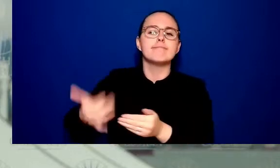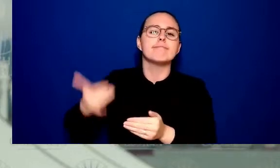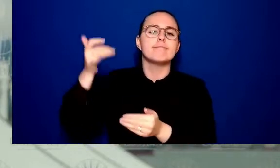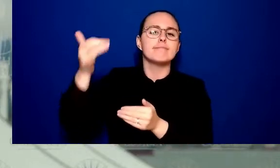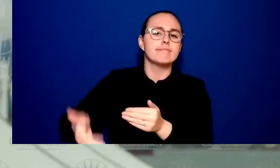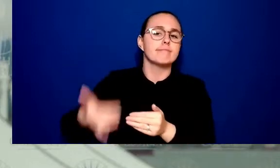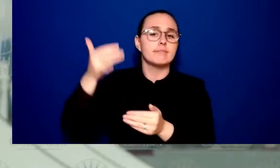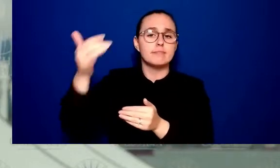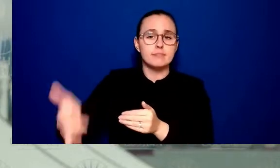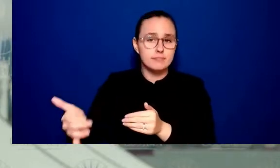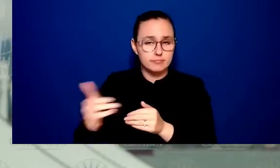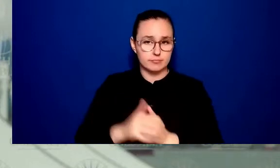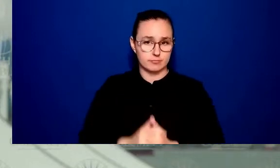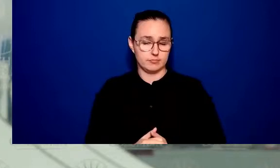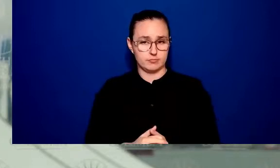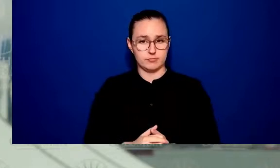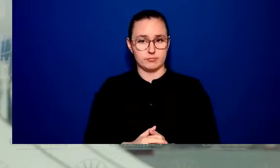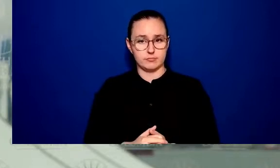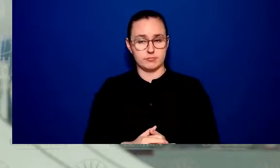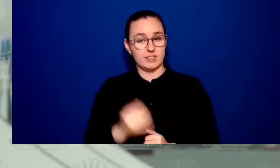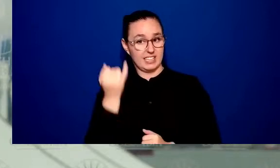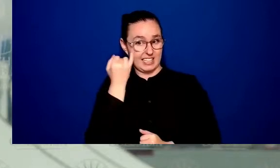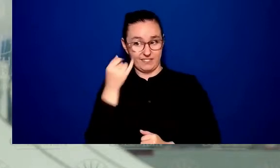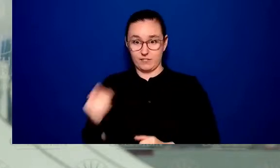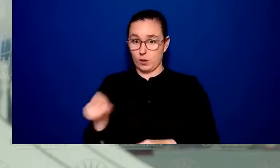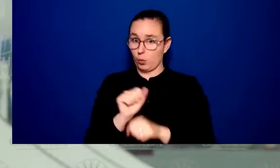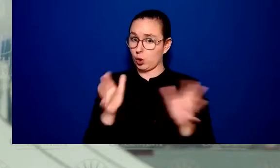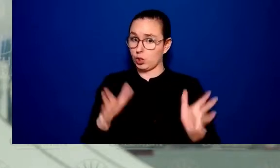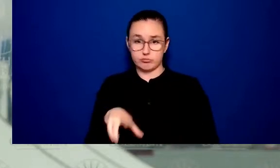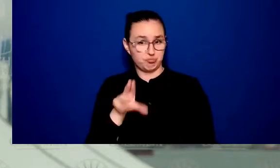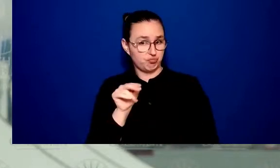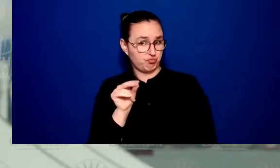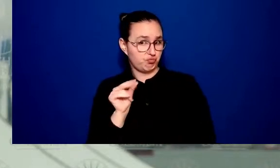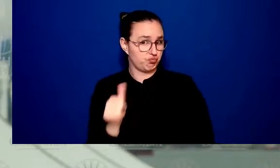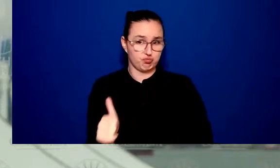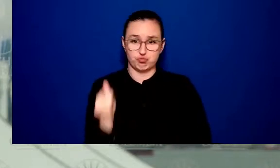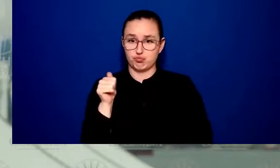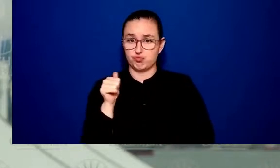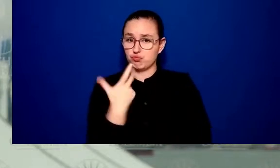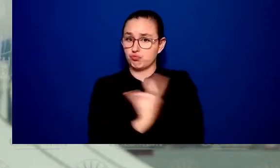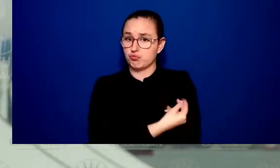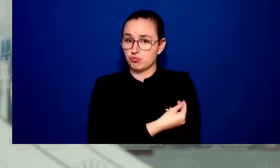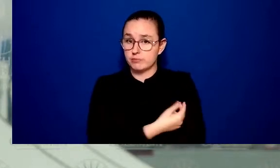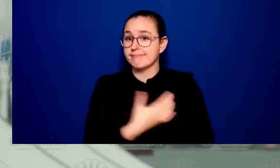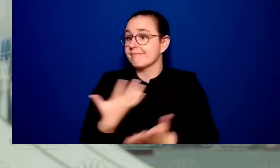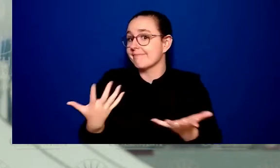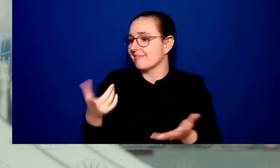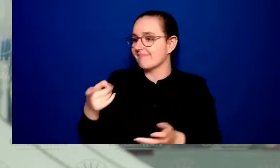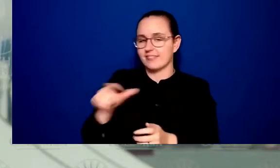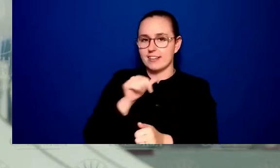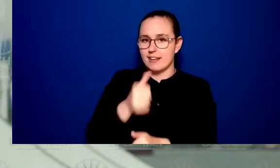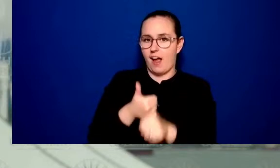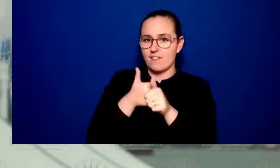living worker refuses to be vaccinated, they won't be in breach of the potential health officers. Residential care preventative measures Order the